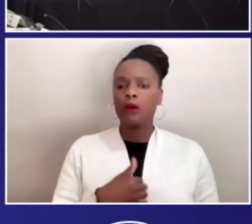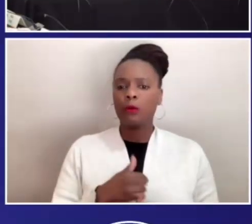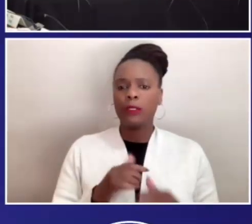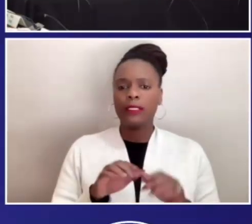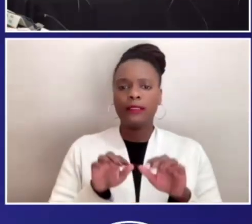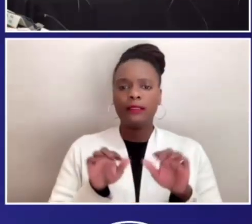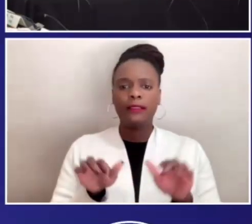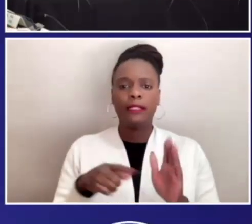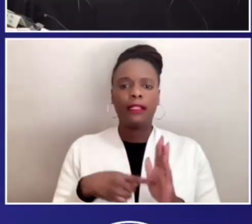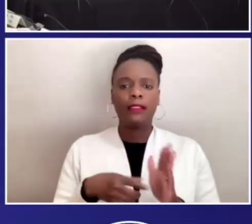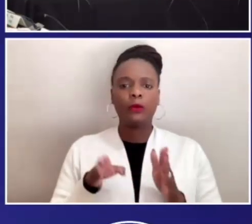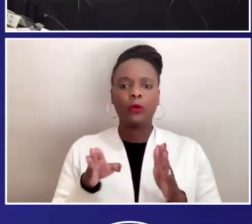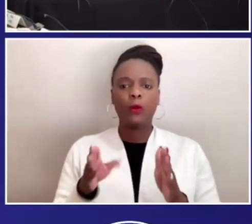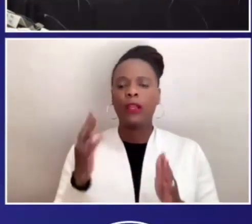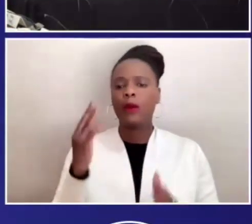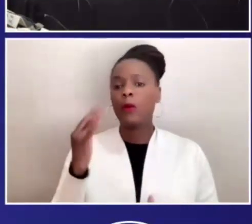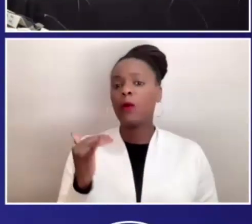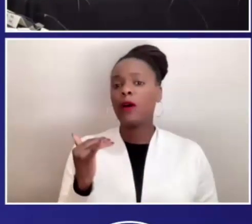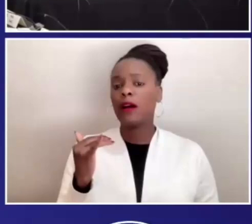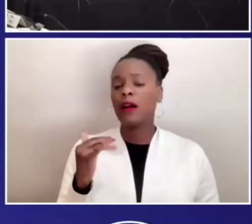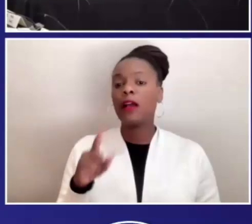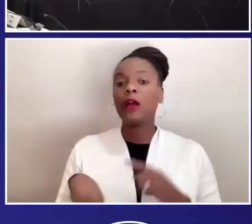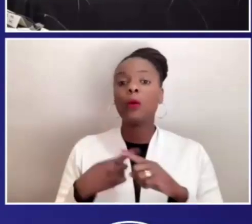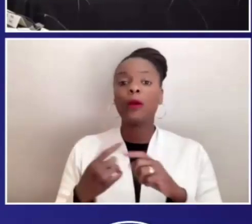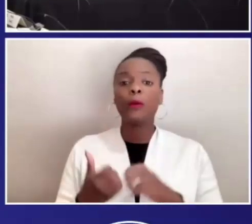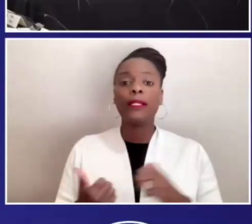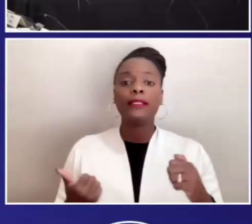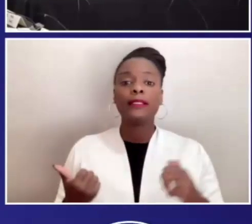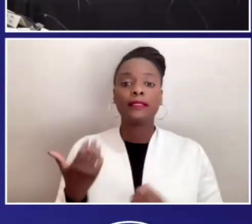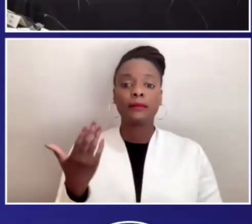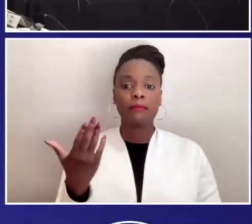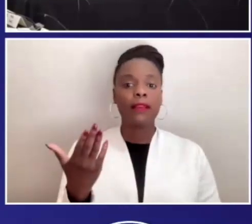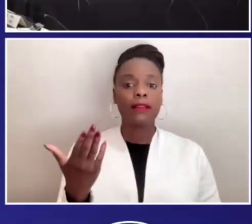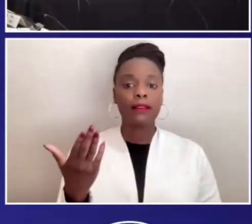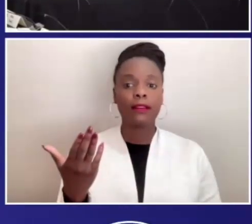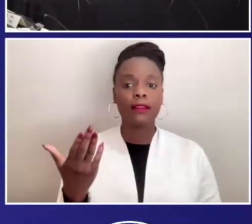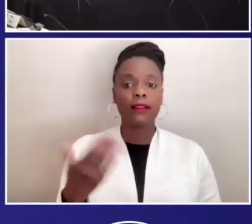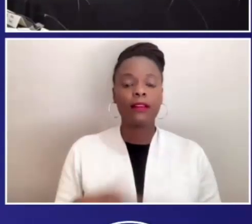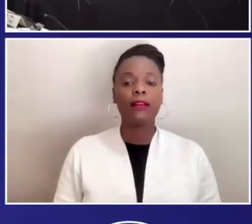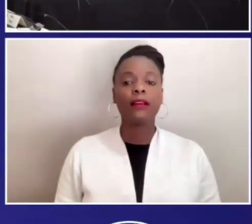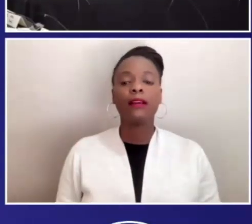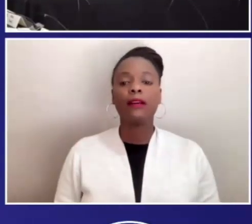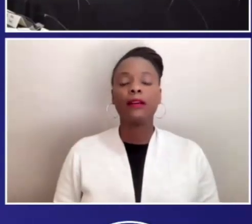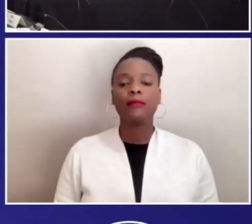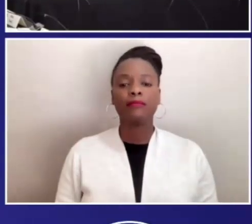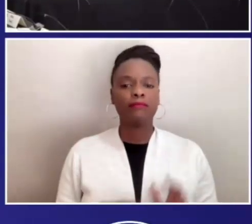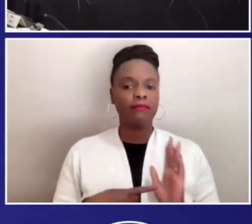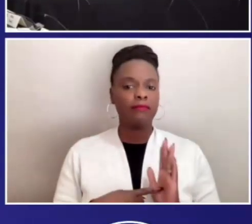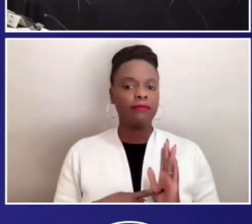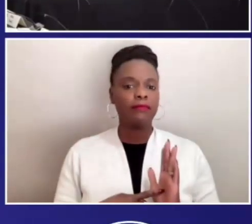when we submit this new section, not the new section, but the information